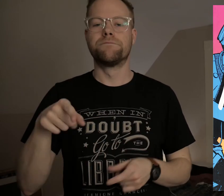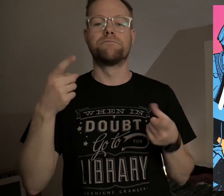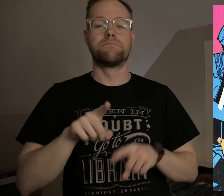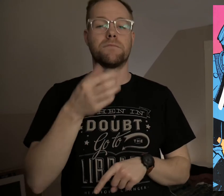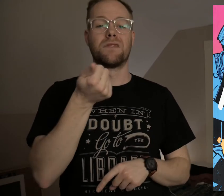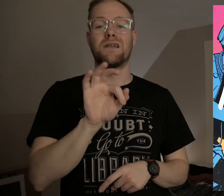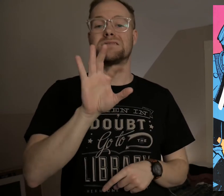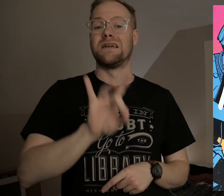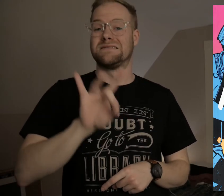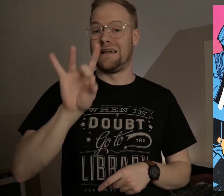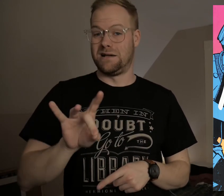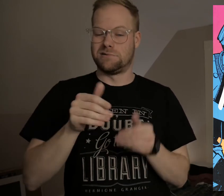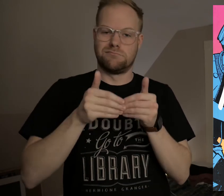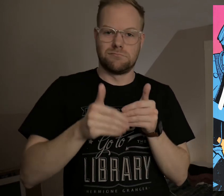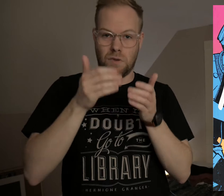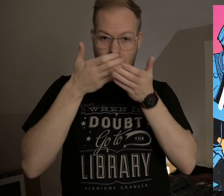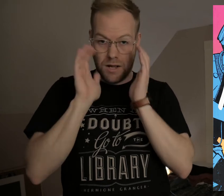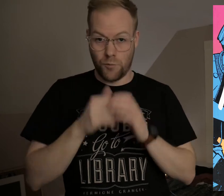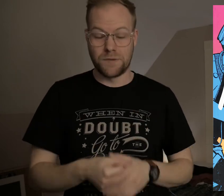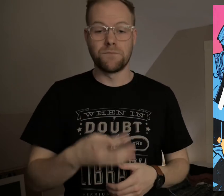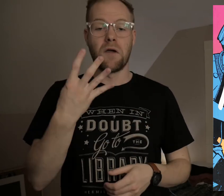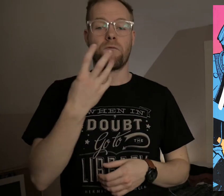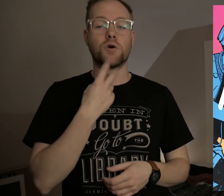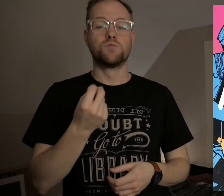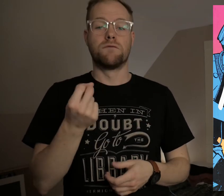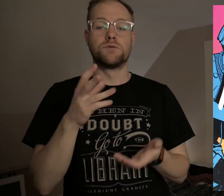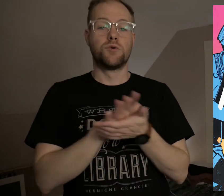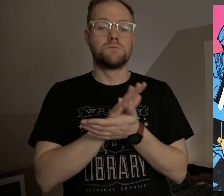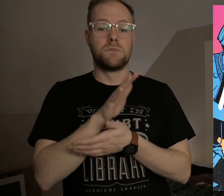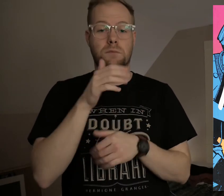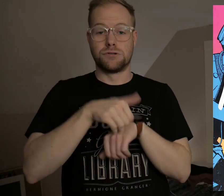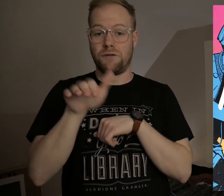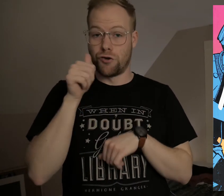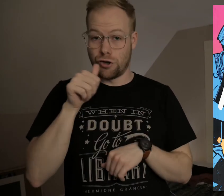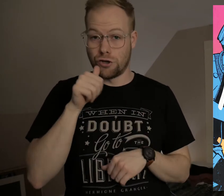This is set in 1988, right after Halloween, and four twelve-year-old paper delivery girls